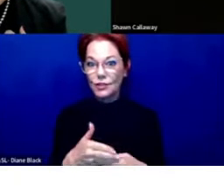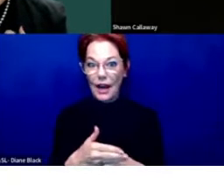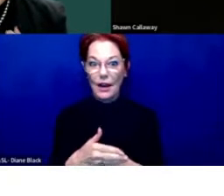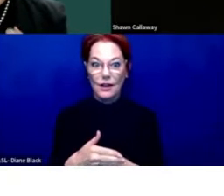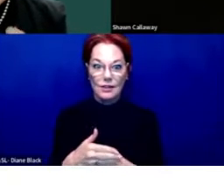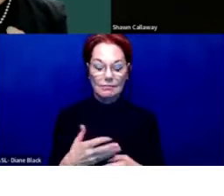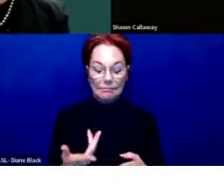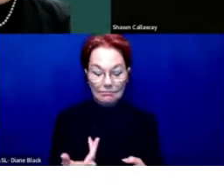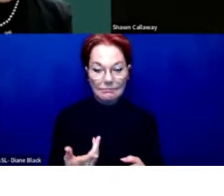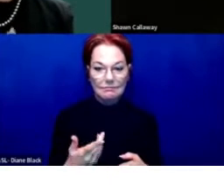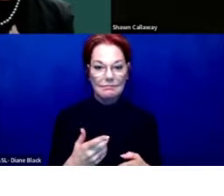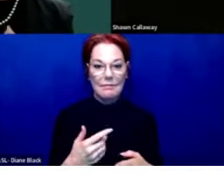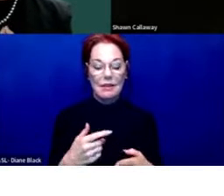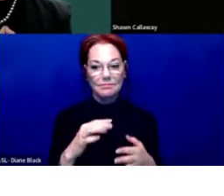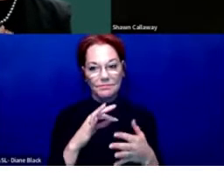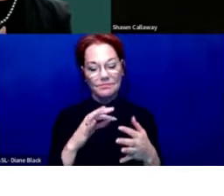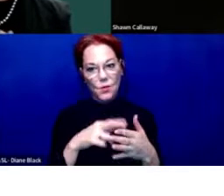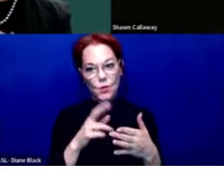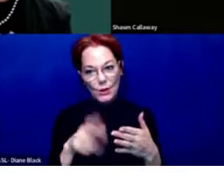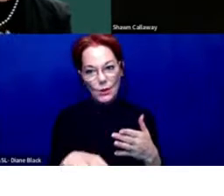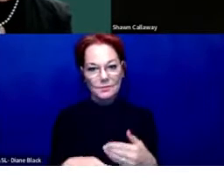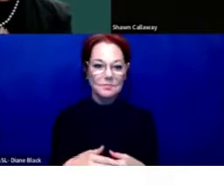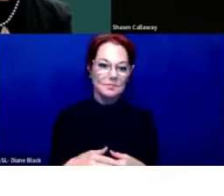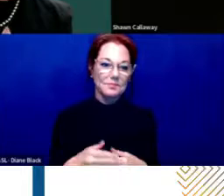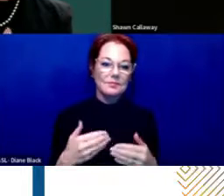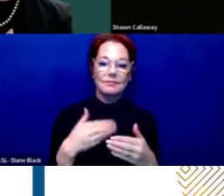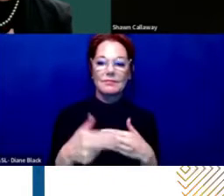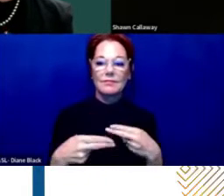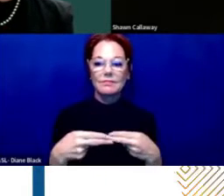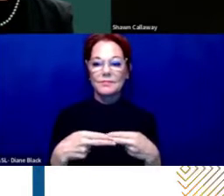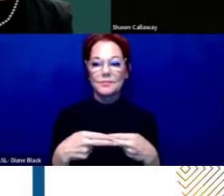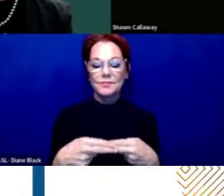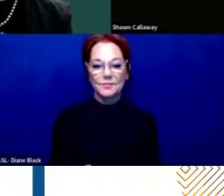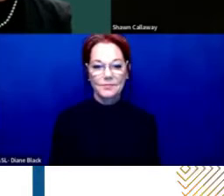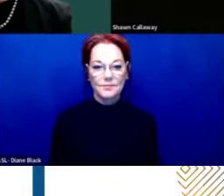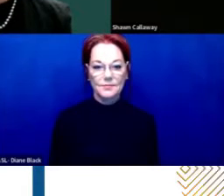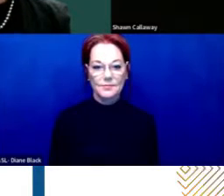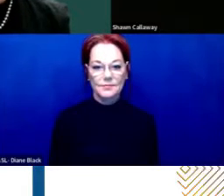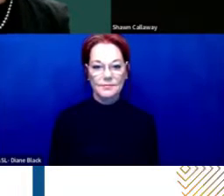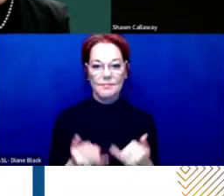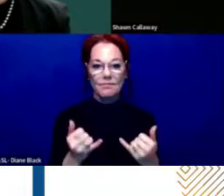in now. Next slide, please. And now I'd like to introduce Shawn